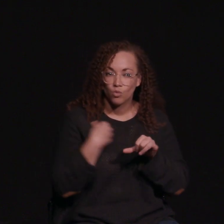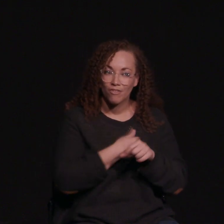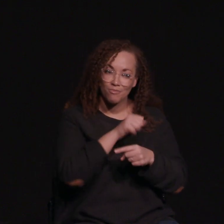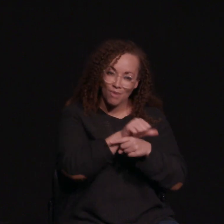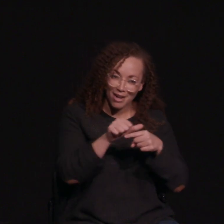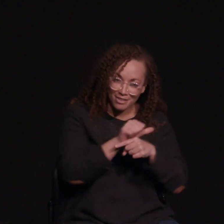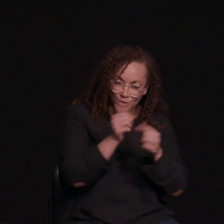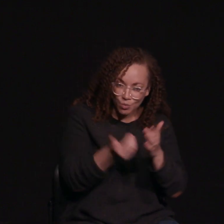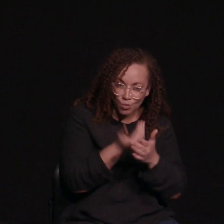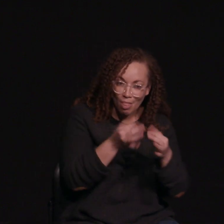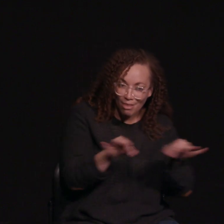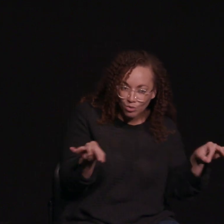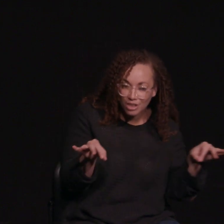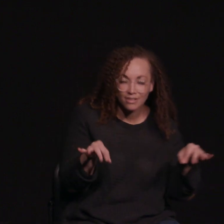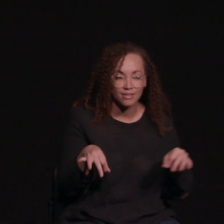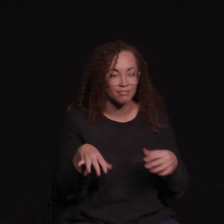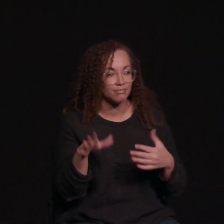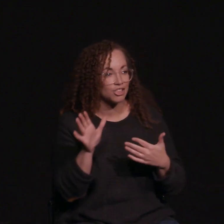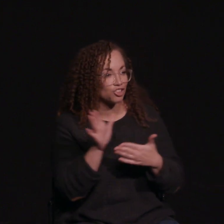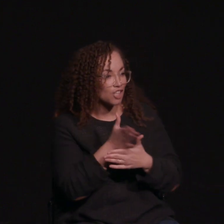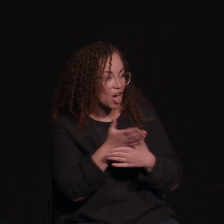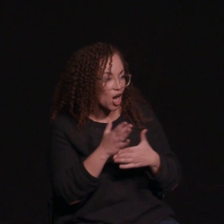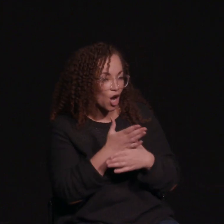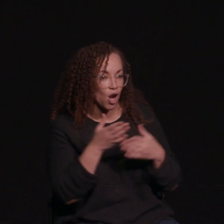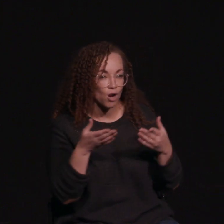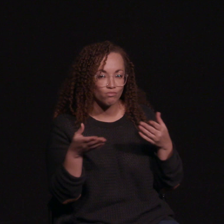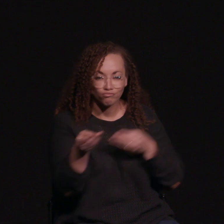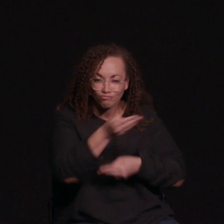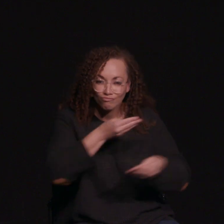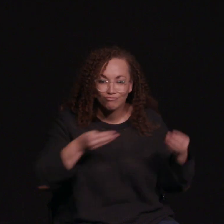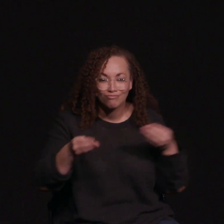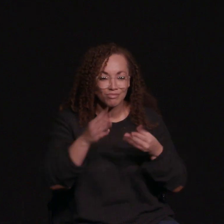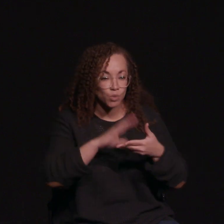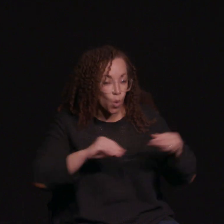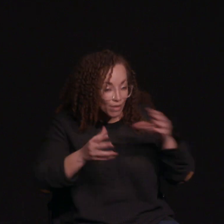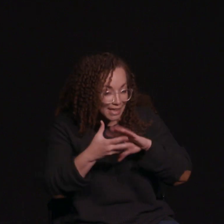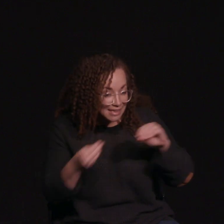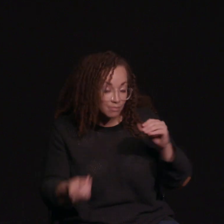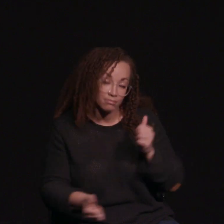shared stories, most of them true,